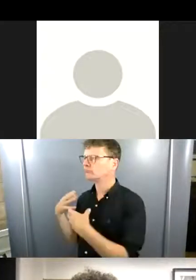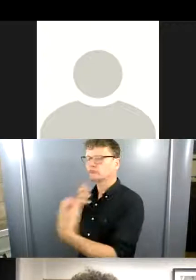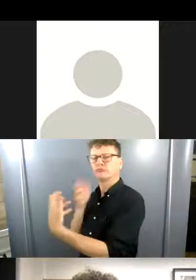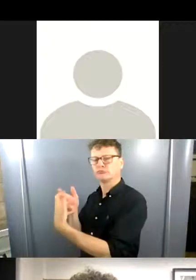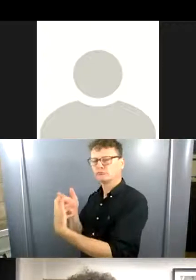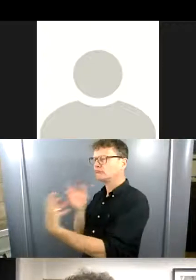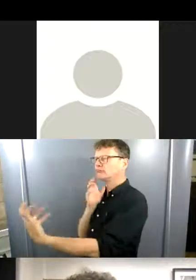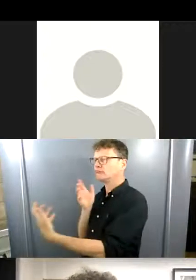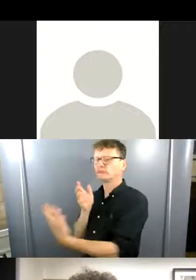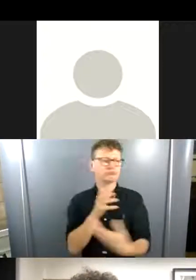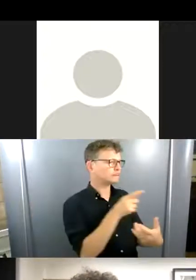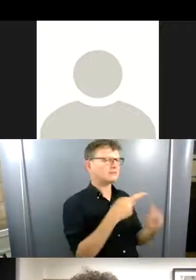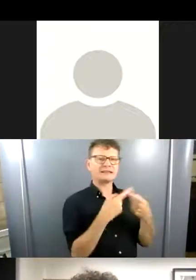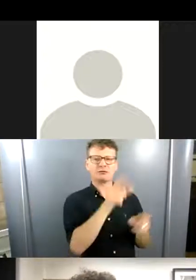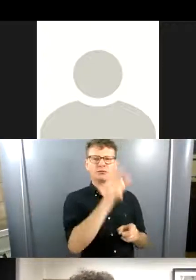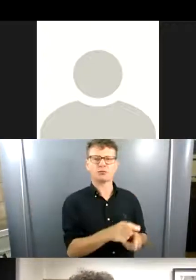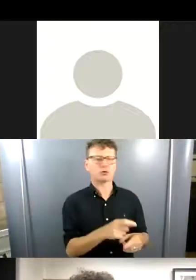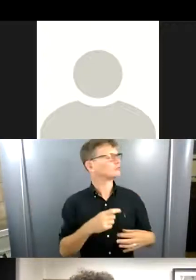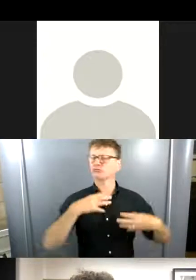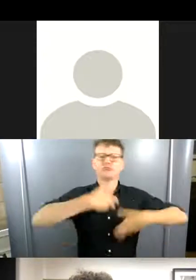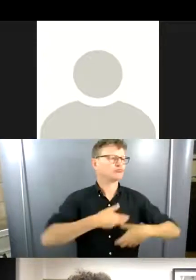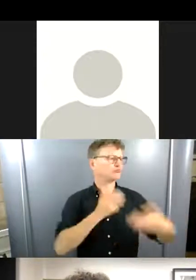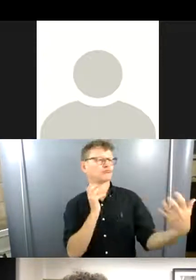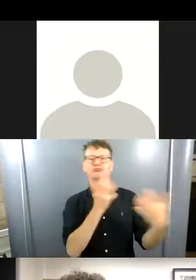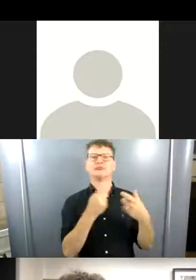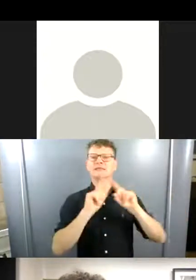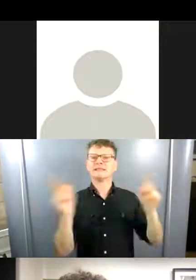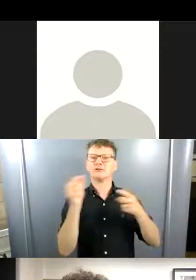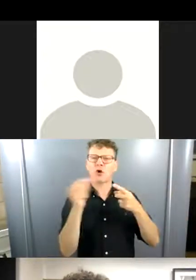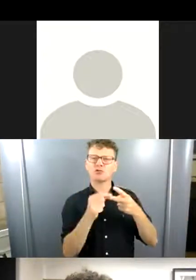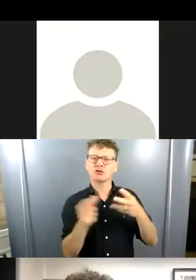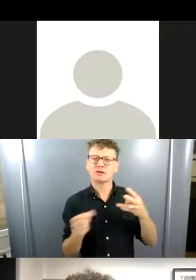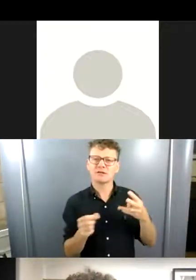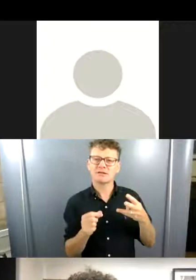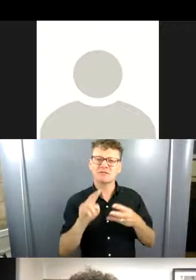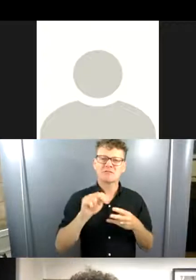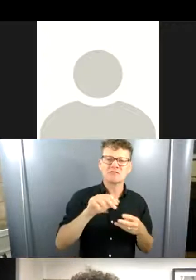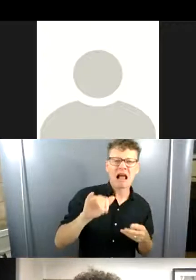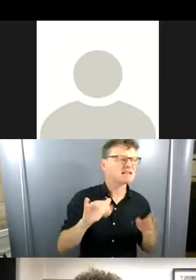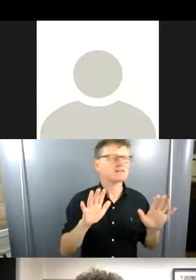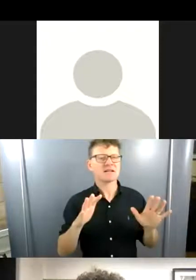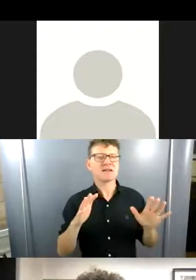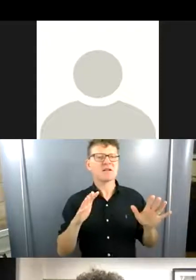it might be an option and one which Nancy maybe feels is better for something more formal like